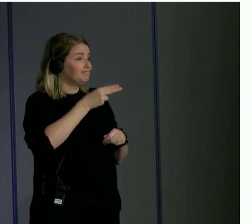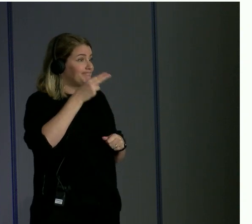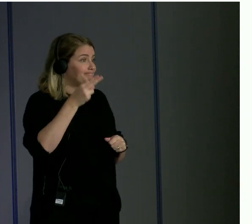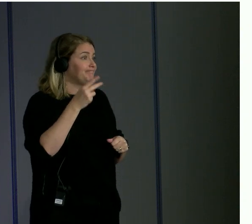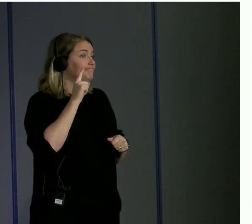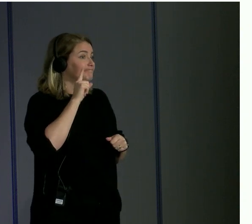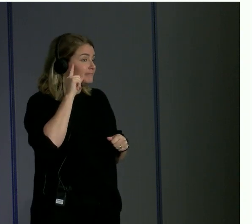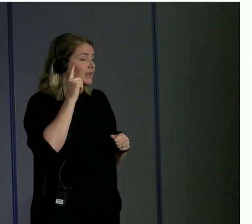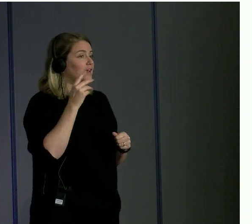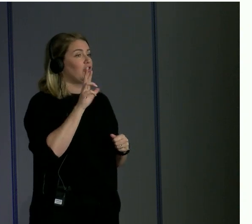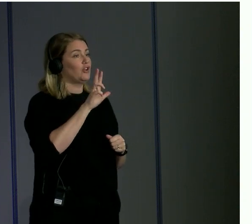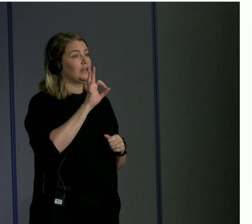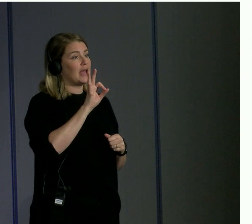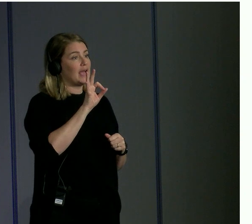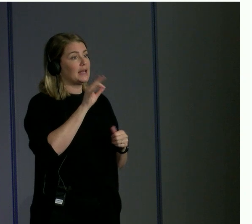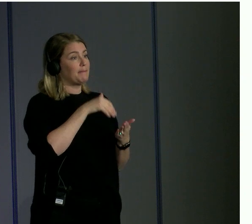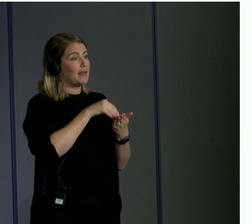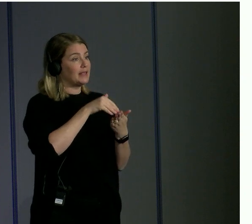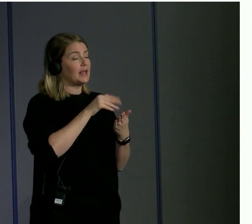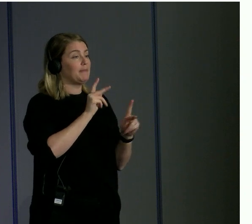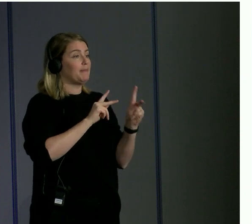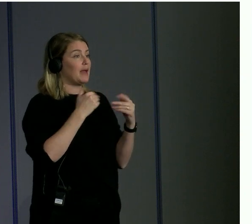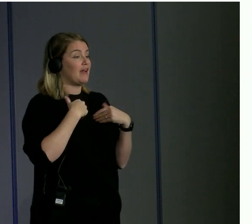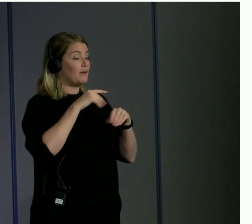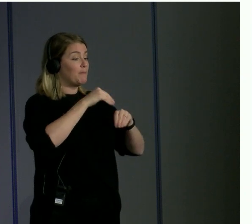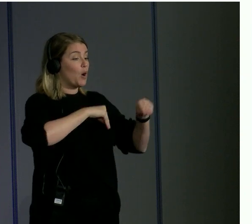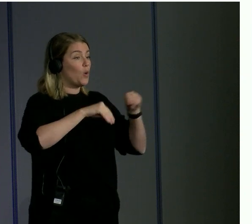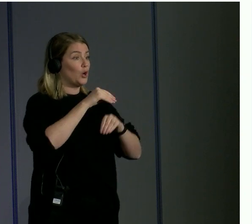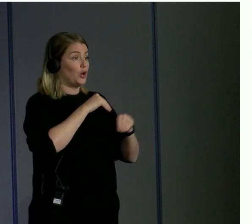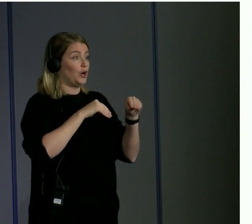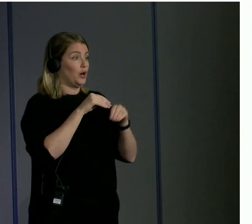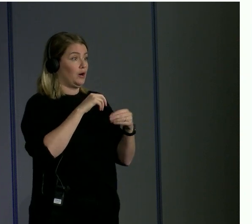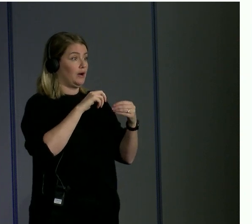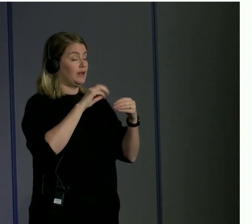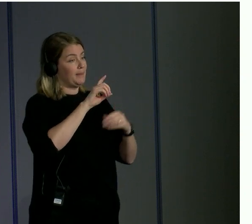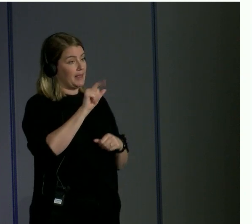39 million people have motor impairment. And these are U.S. statistics only.